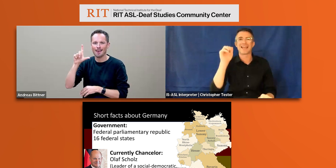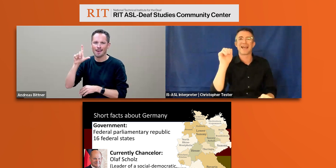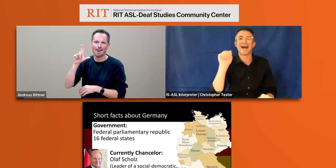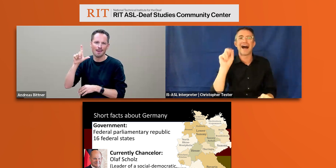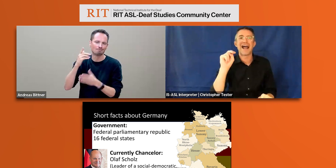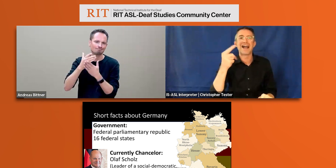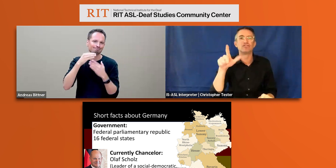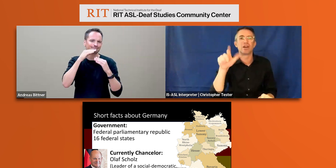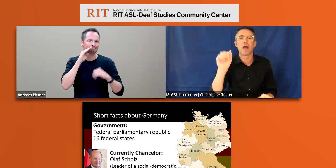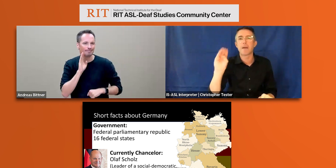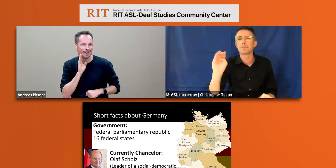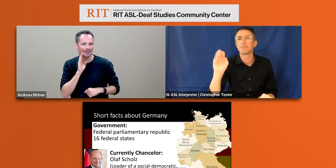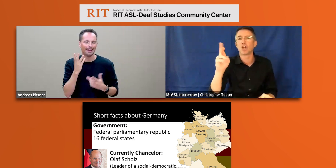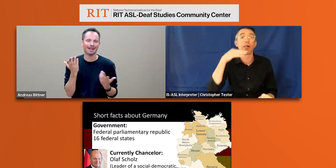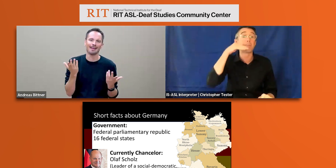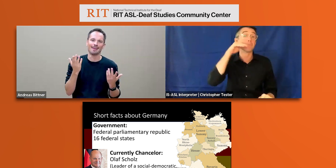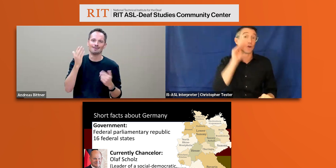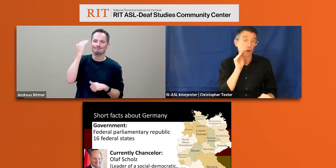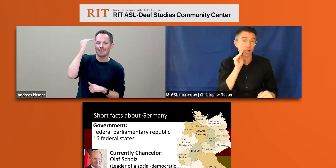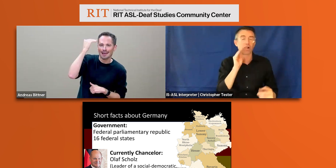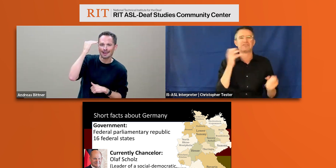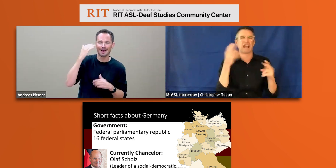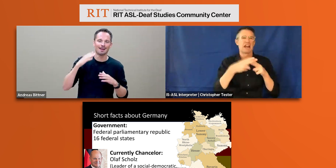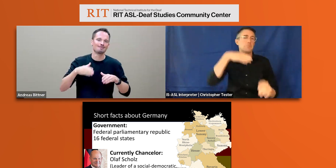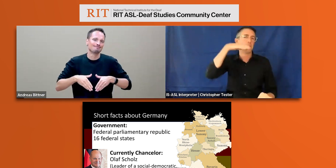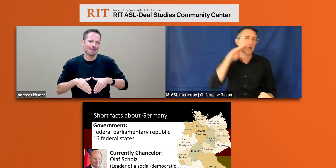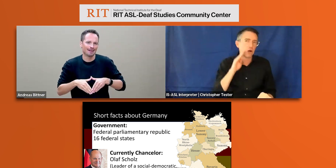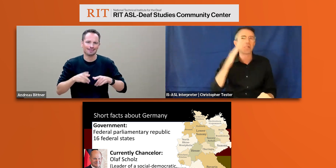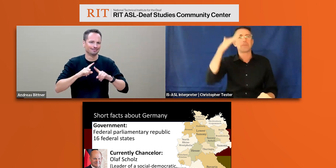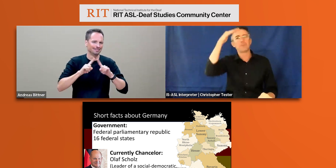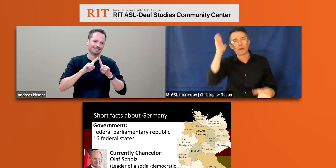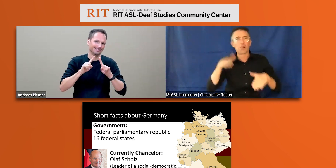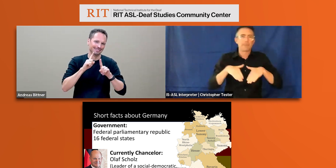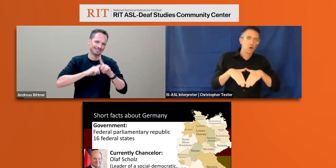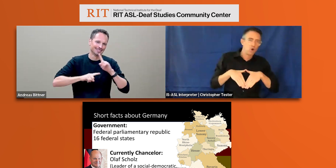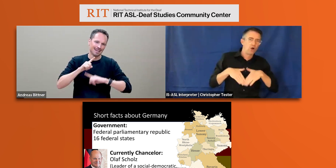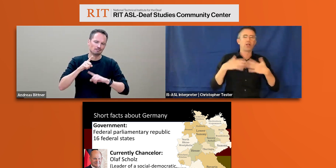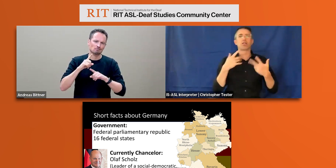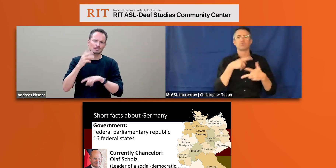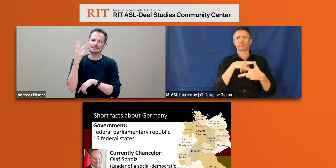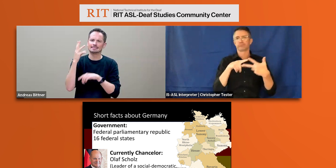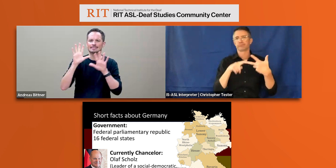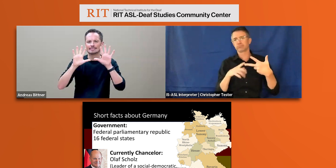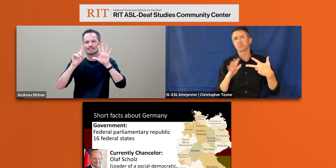I think the previous Chancellor is somebody that you all are familiar with-- Angela Merkel.